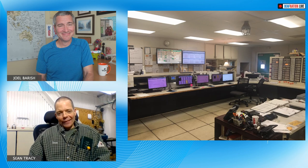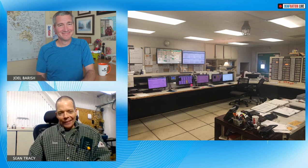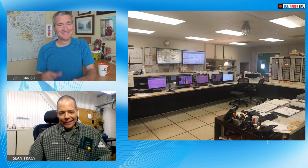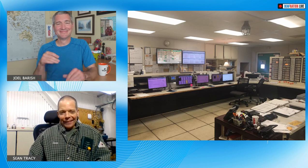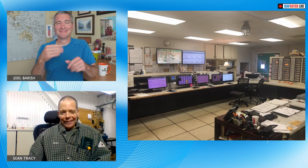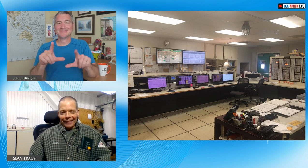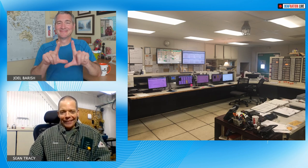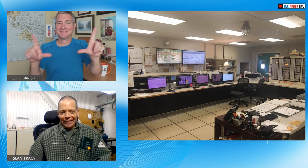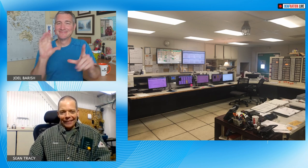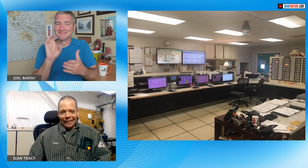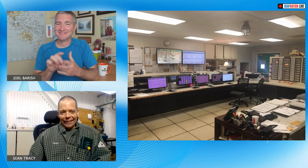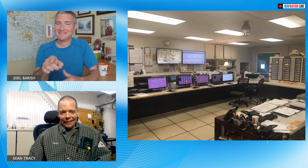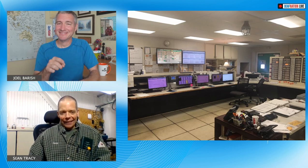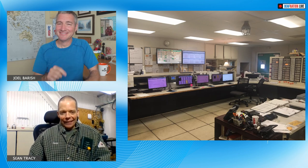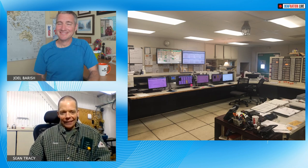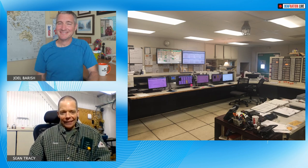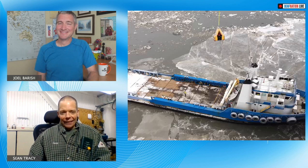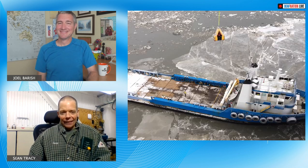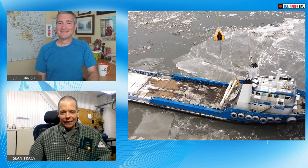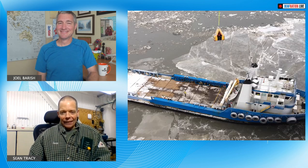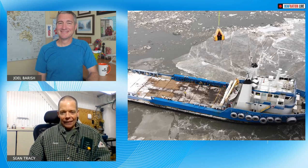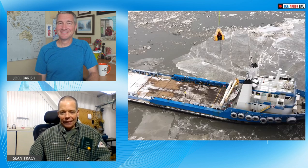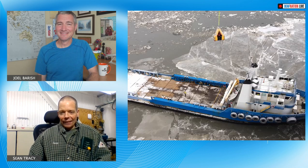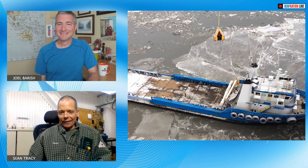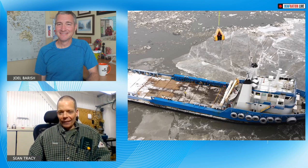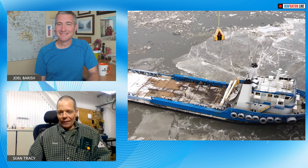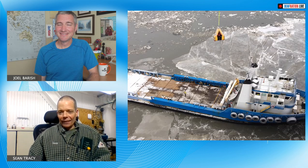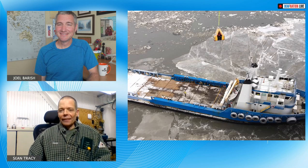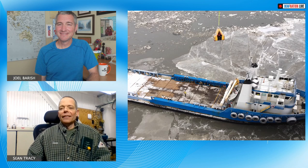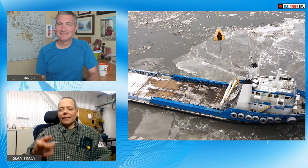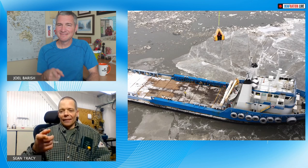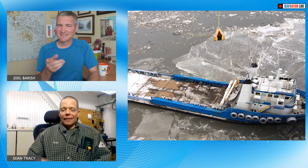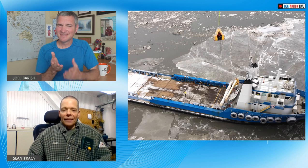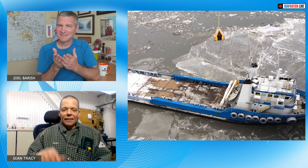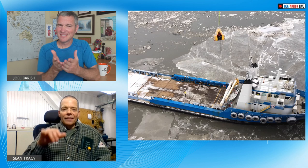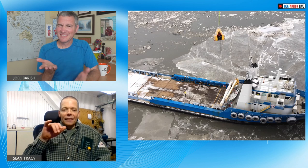Let's take a look at this next picture. What is that boat for?